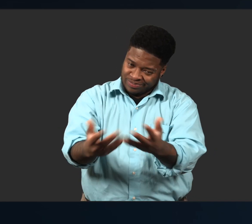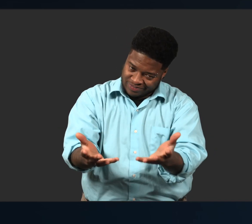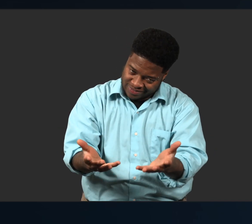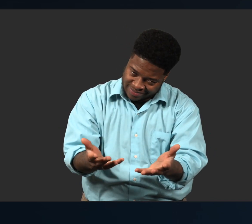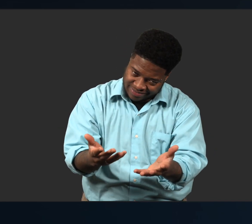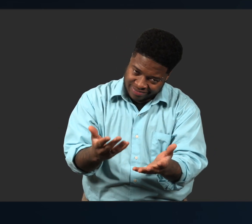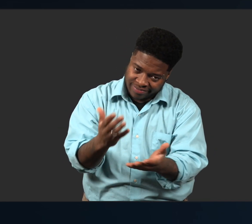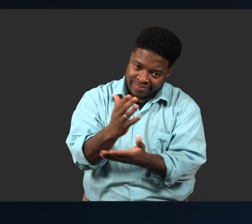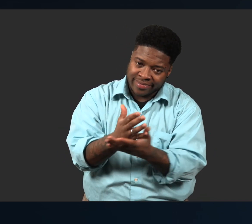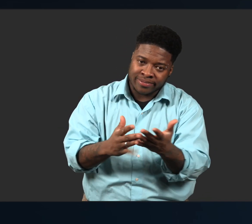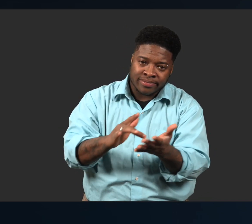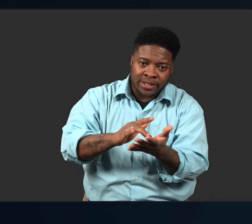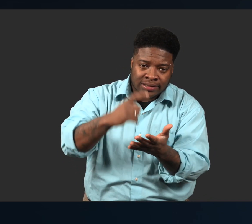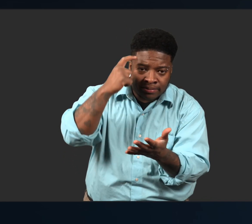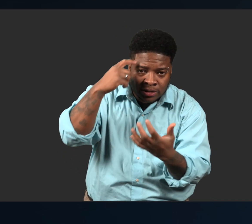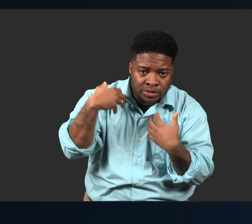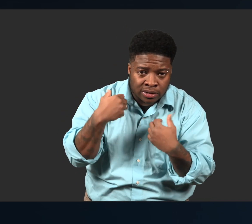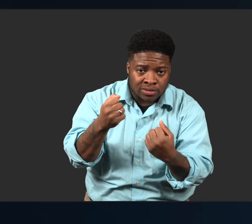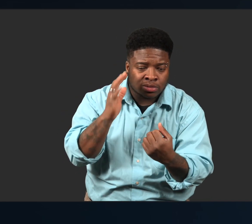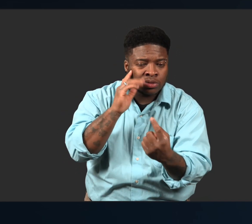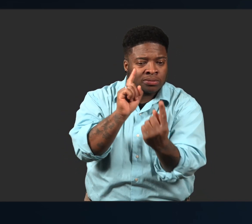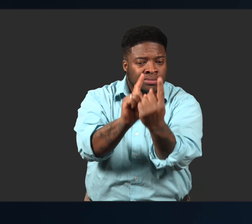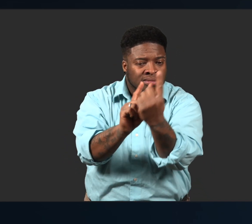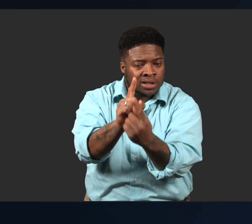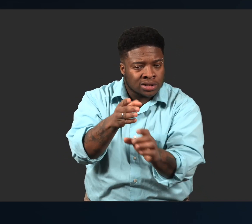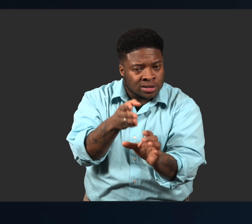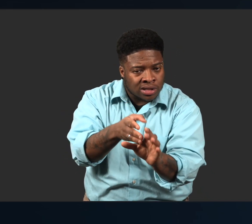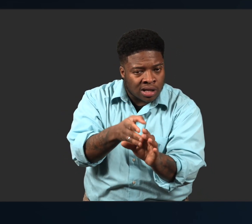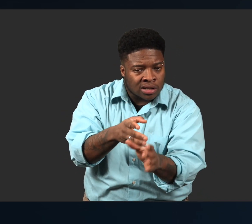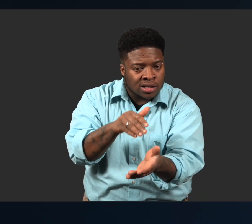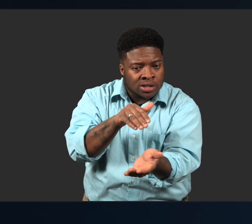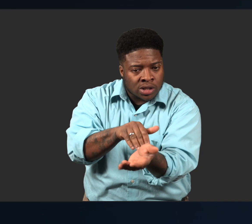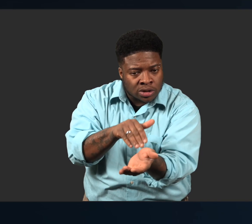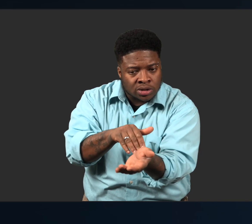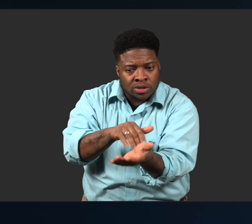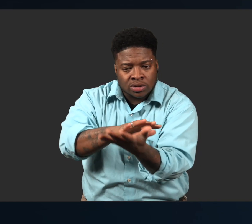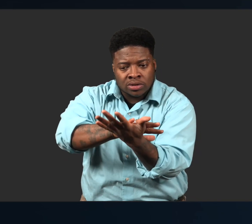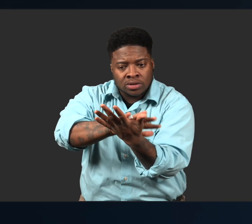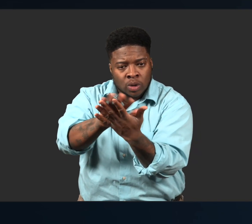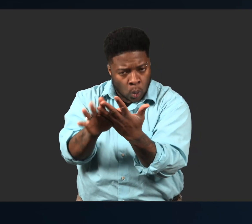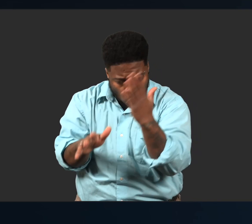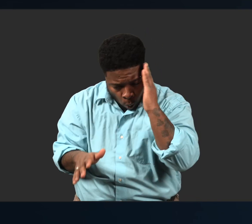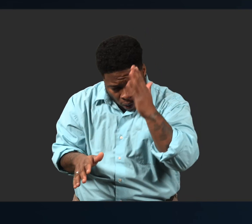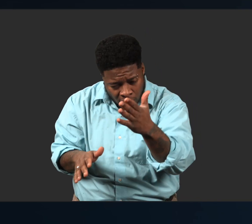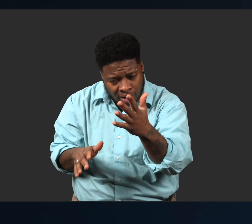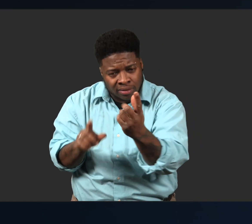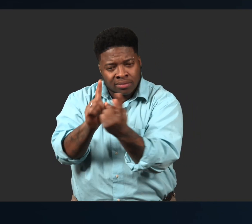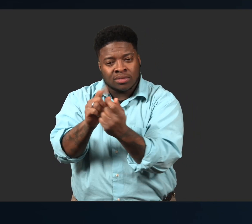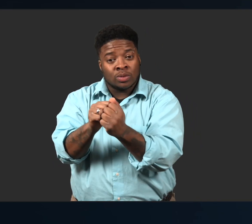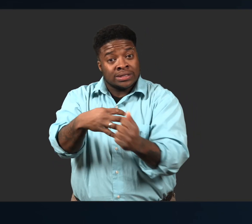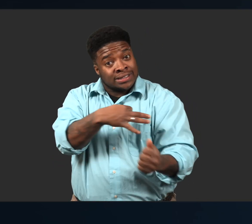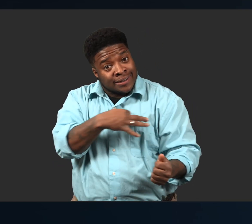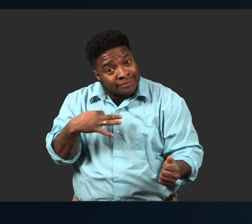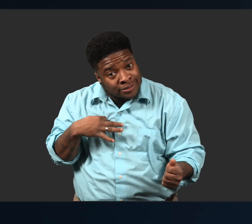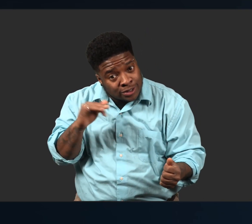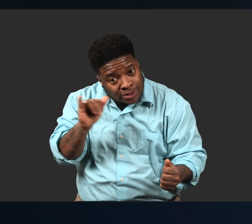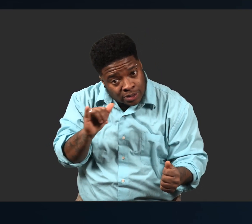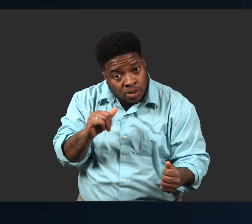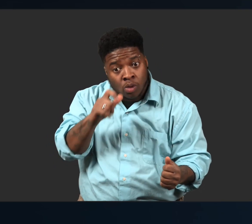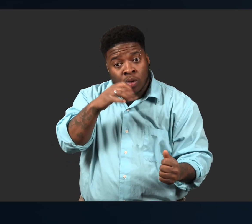interventions for mental health, to meet one-on-one with a psychologist, medical provider and program staff,